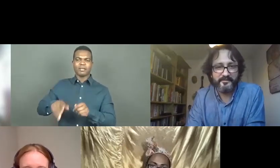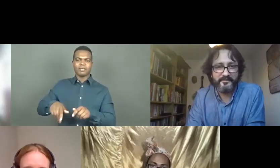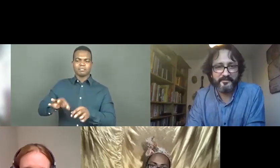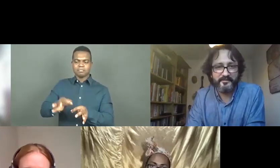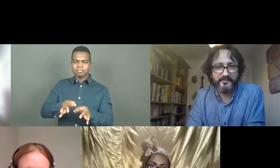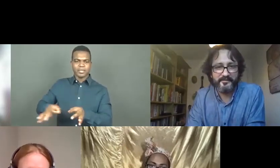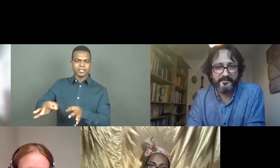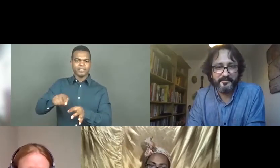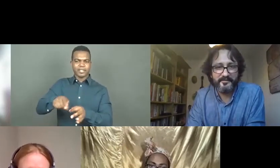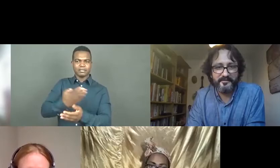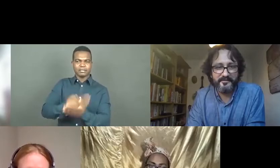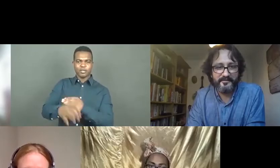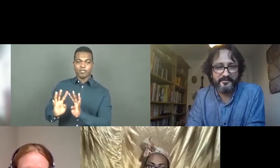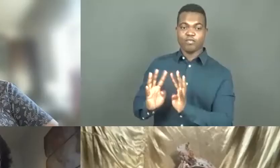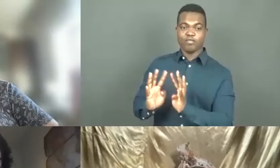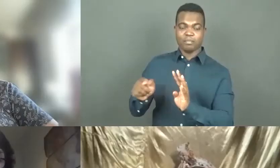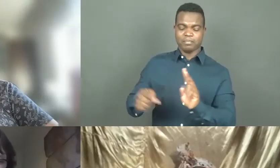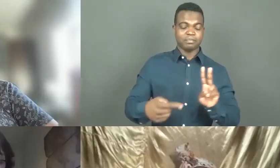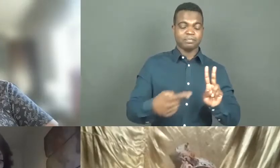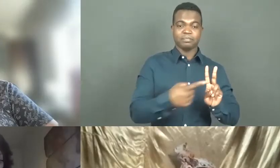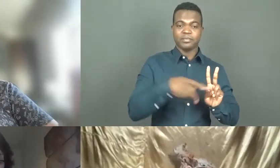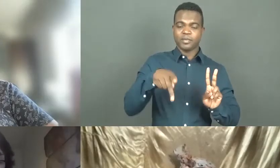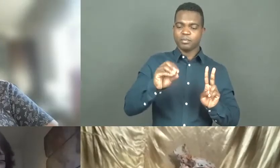So, panelists if we can turn off our cameras and myself and Laisa will